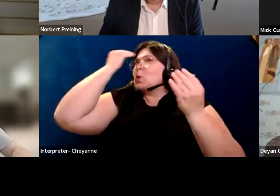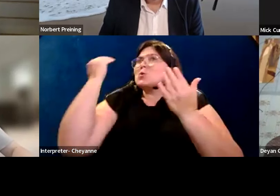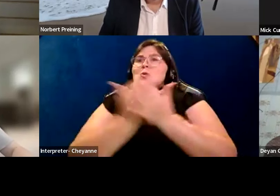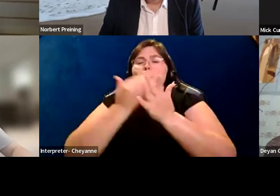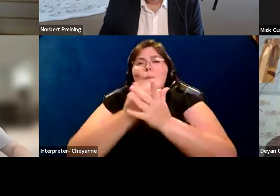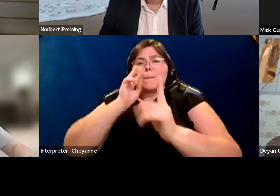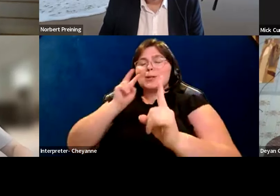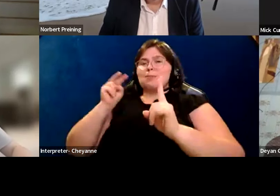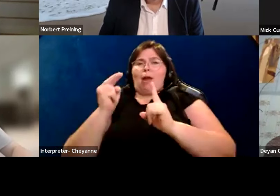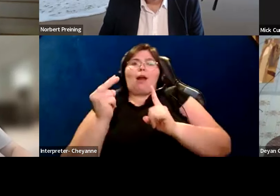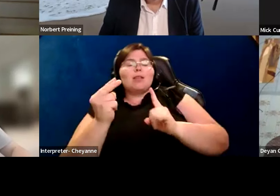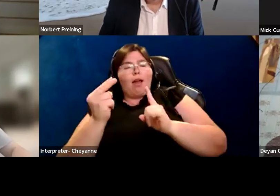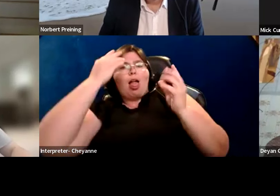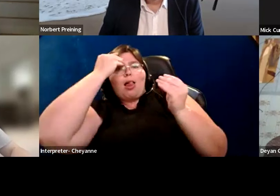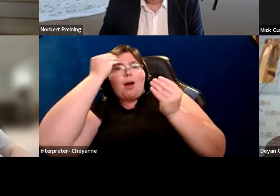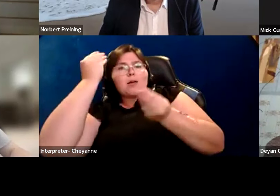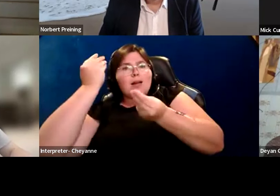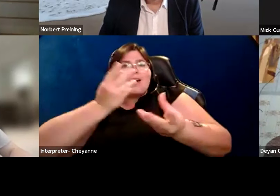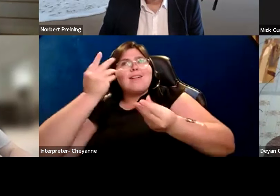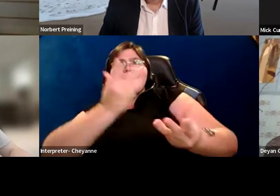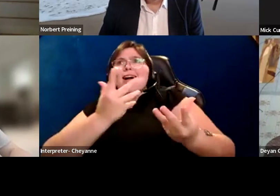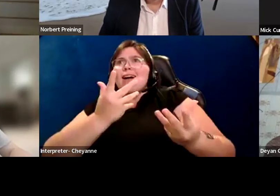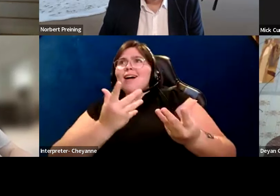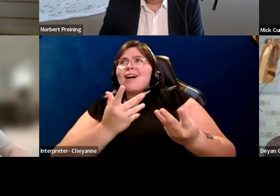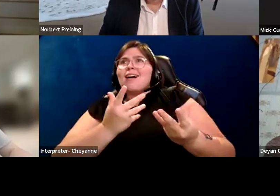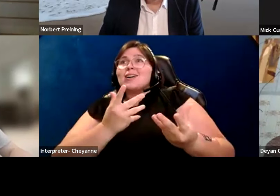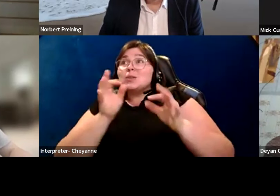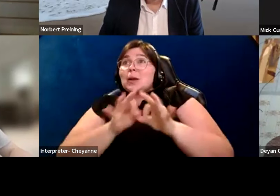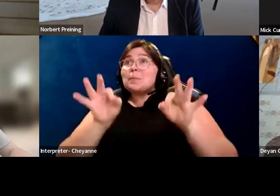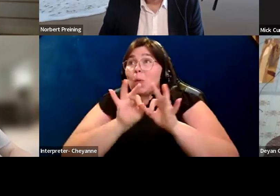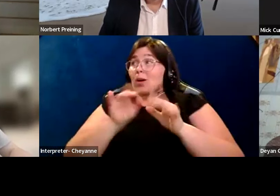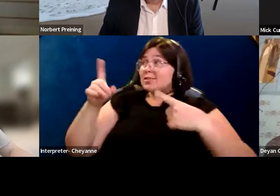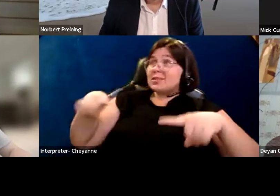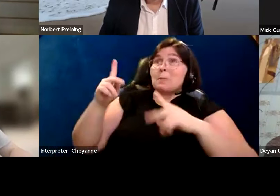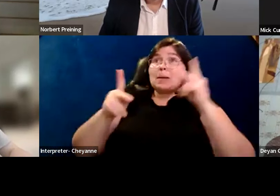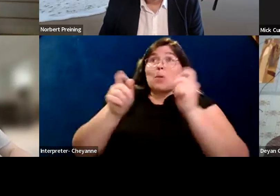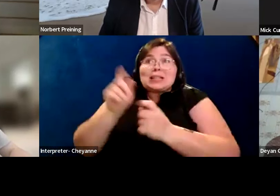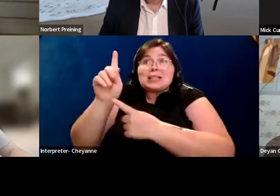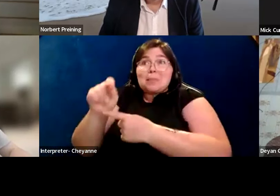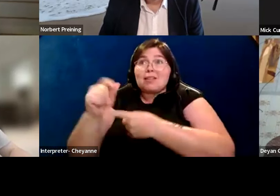And it's really important that people with disabilities can be part of the conversation.